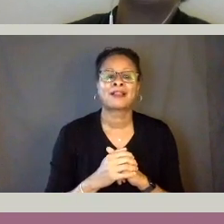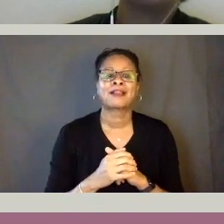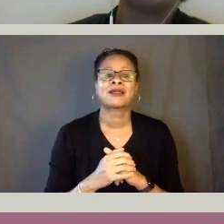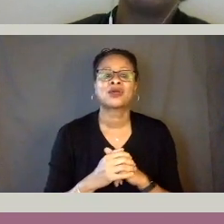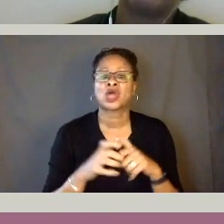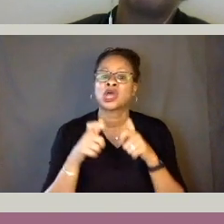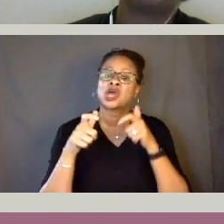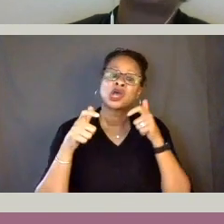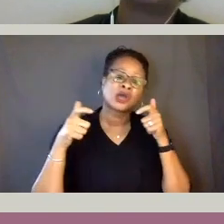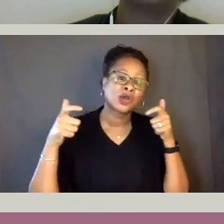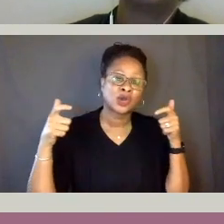It was a huge opening.